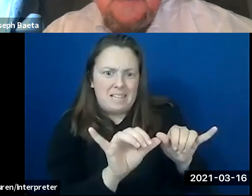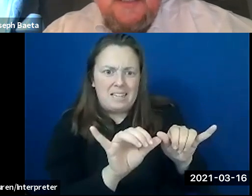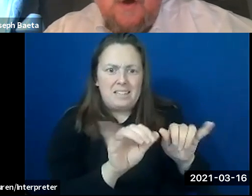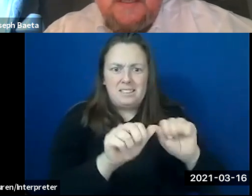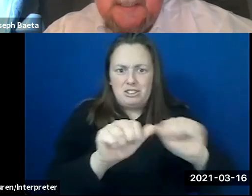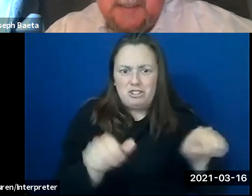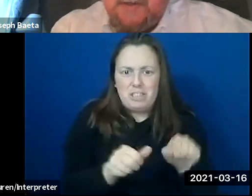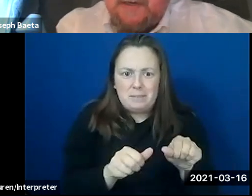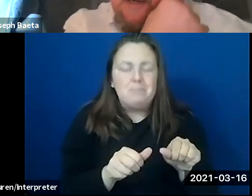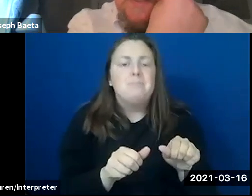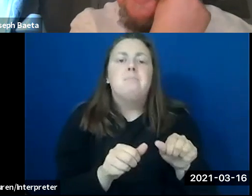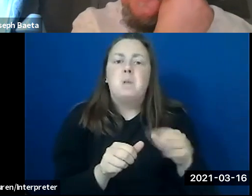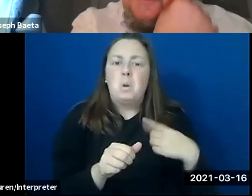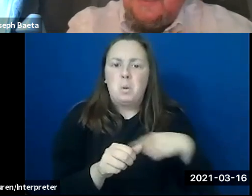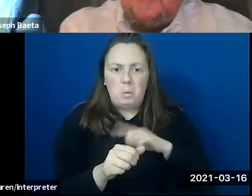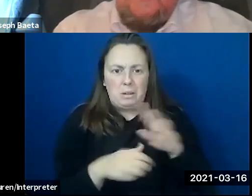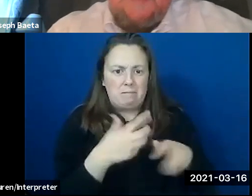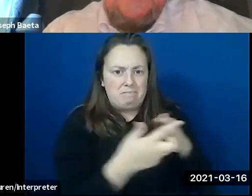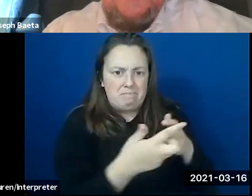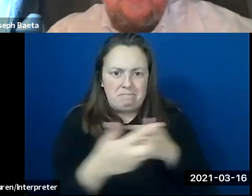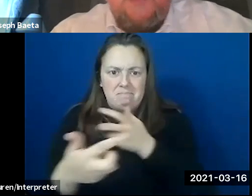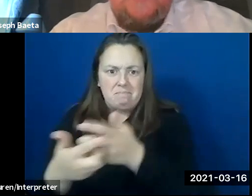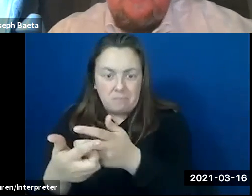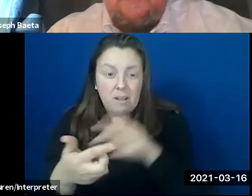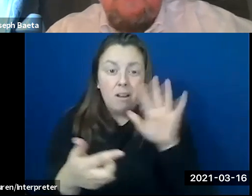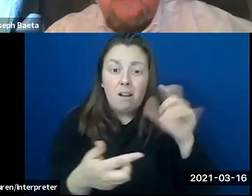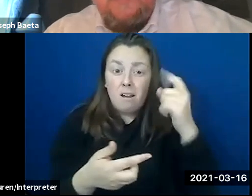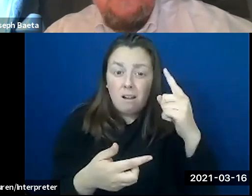Joseph Baeta: As they have quality tests great great question what that means is we brought in the third party.